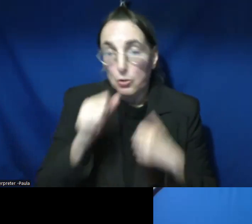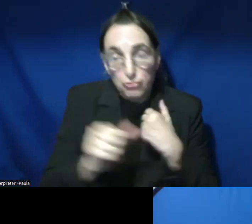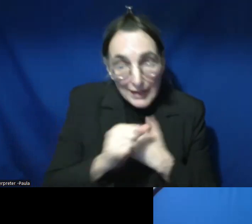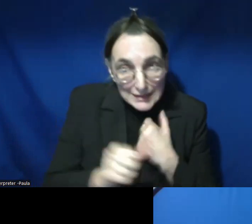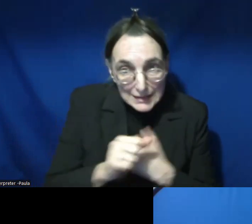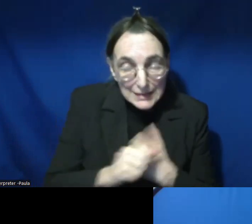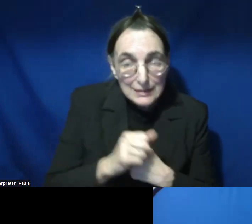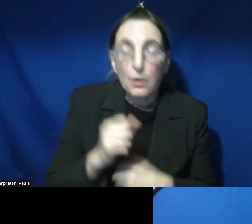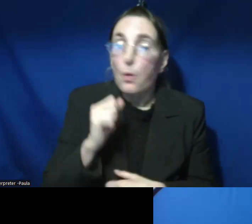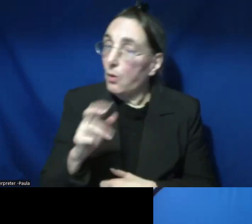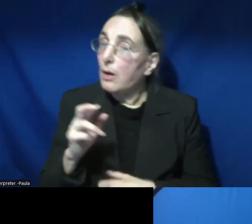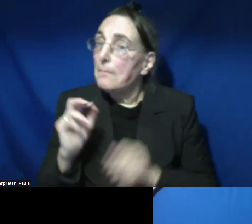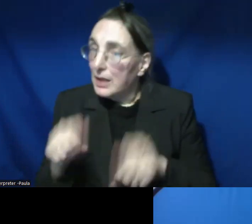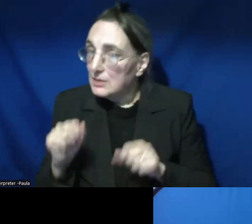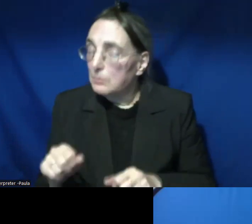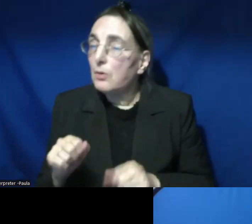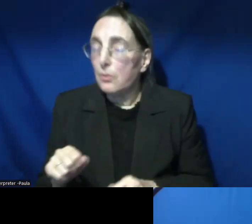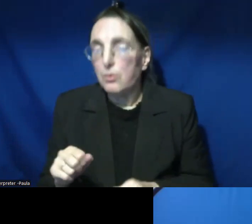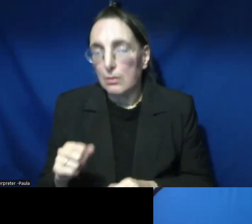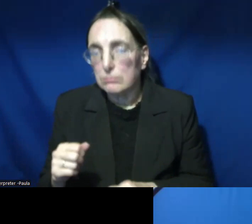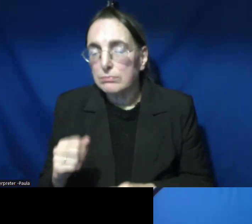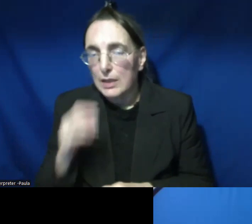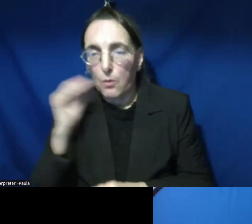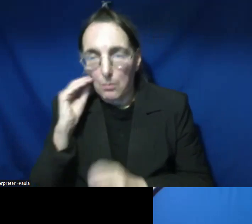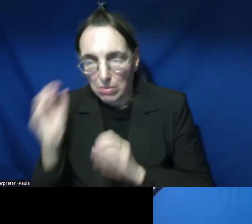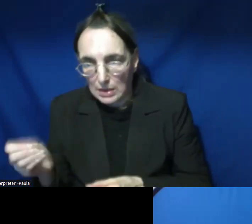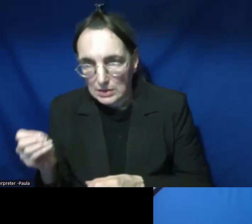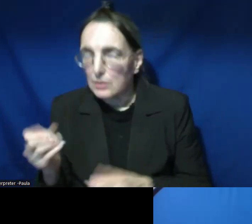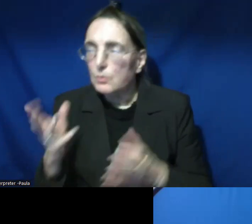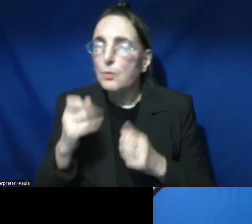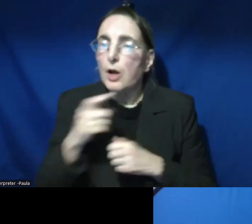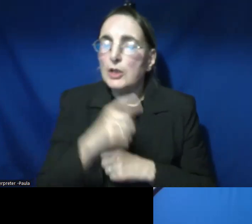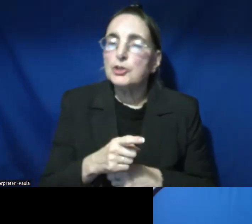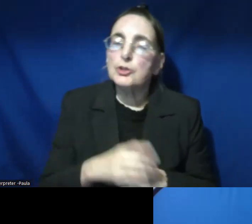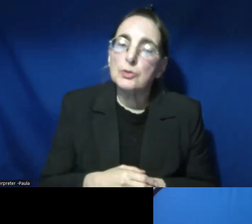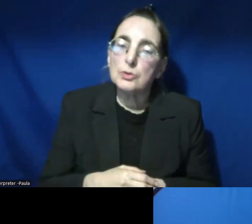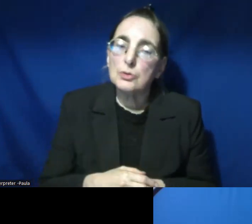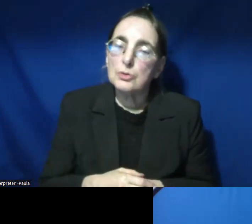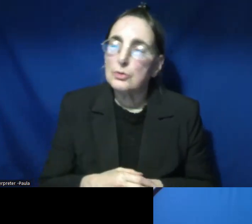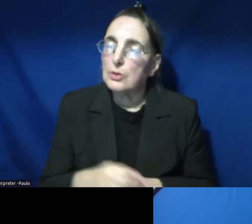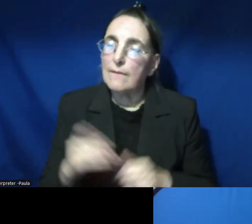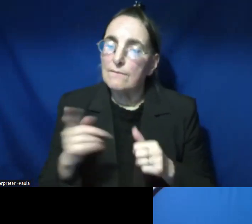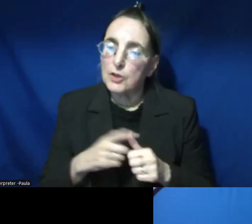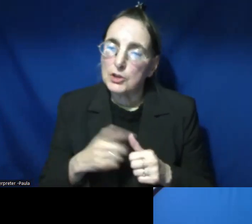What we want to do is to direct you to, first of all, for you to engage